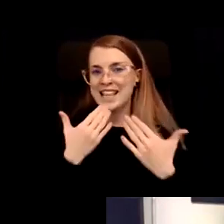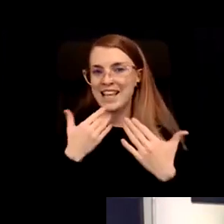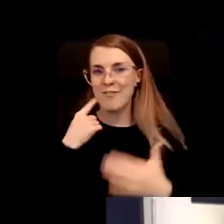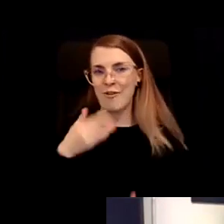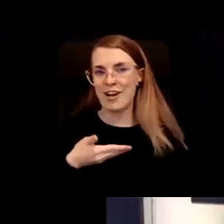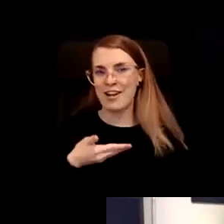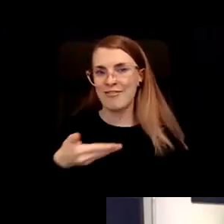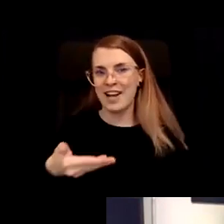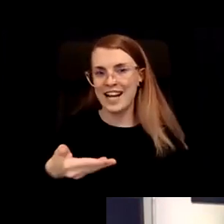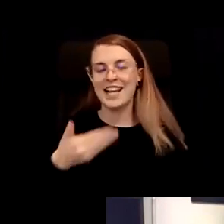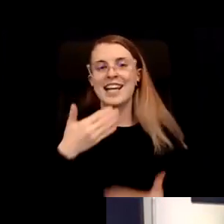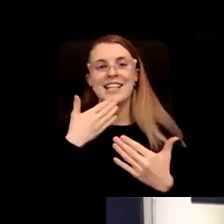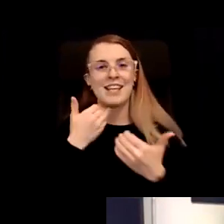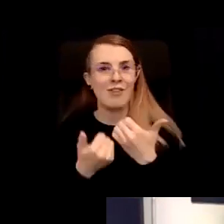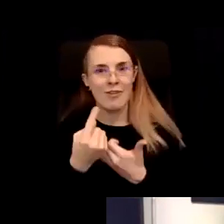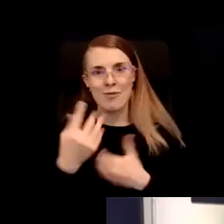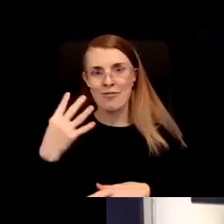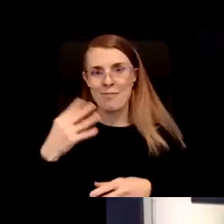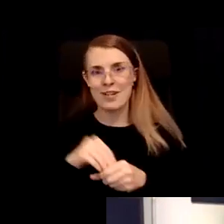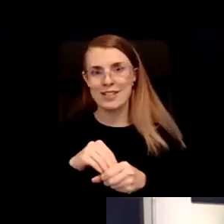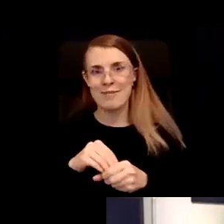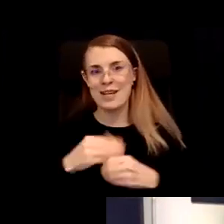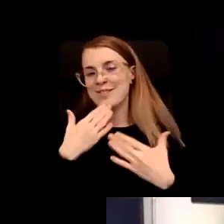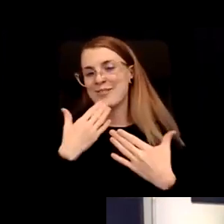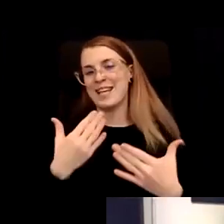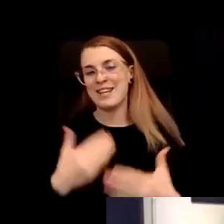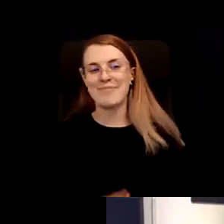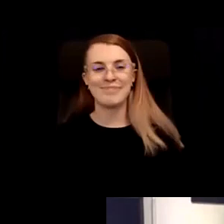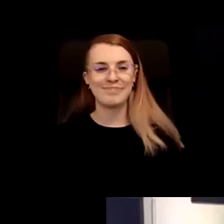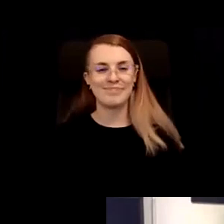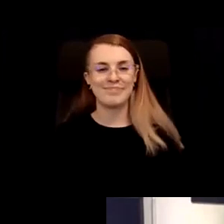And thank you everyone for participating. Thank you.